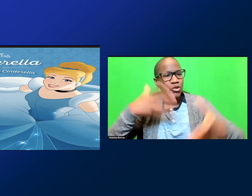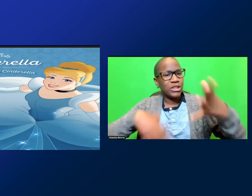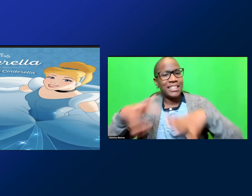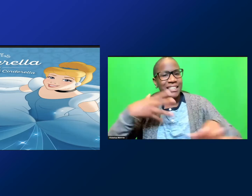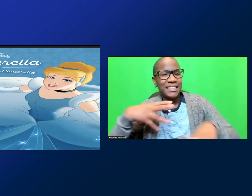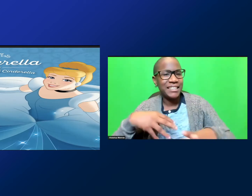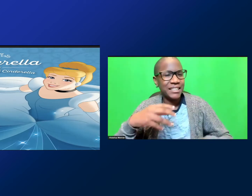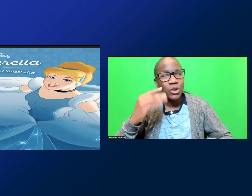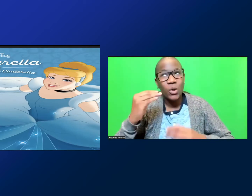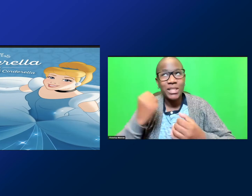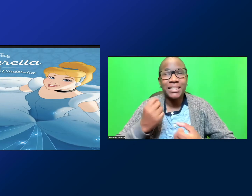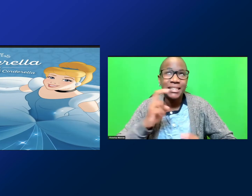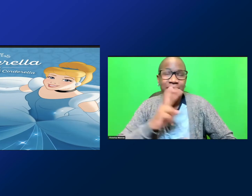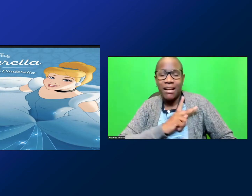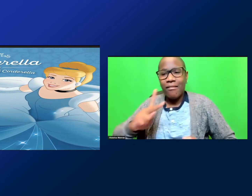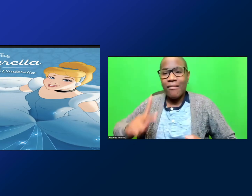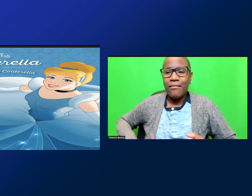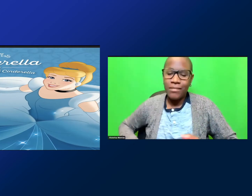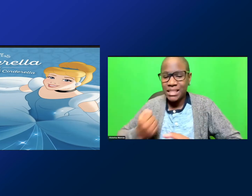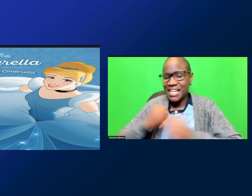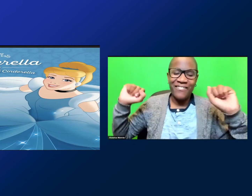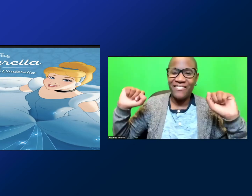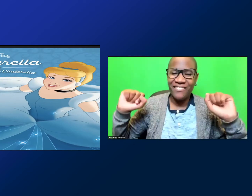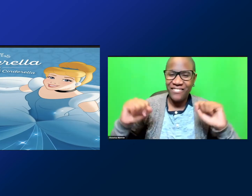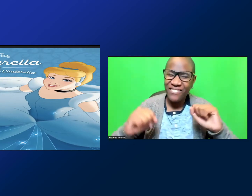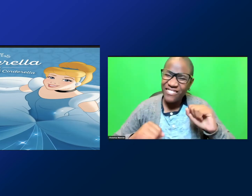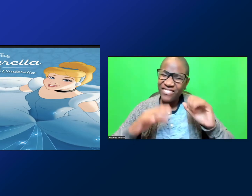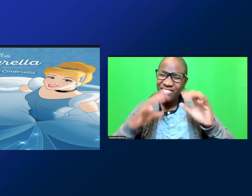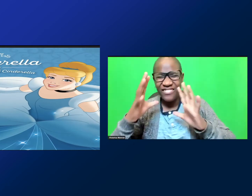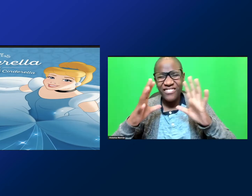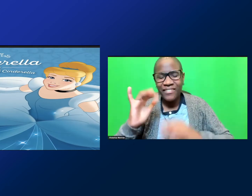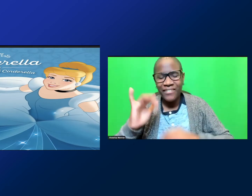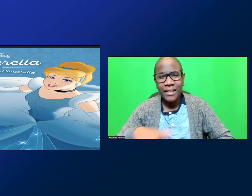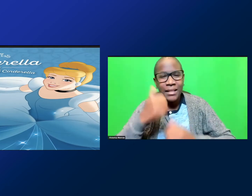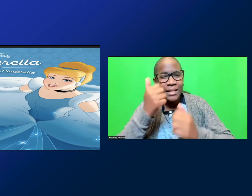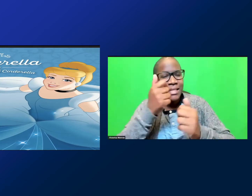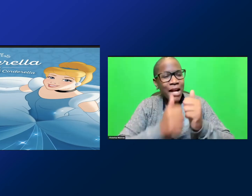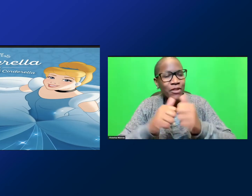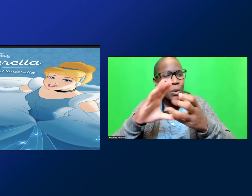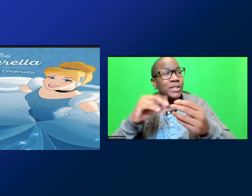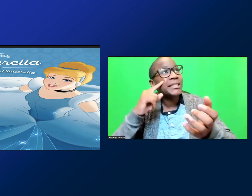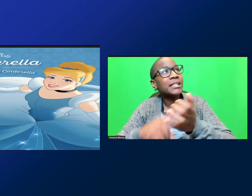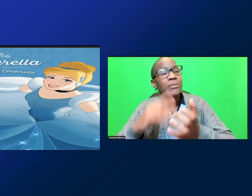importance of beauty that value only comes with beauty and to be beautiful you must be white it